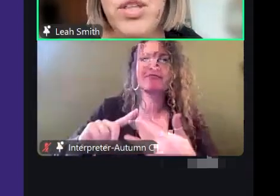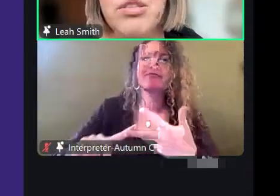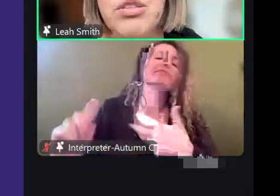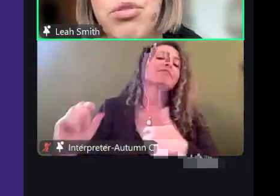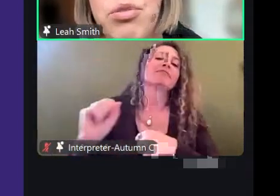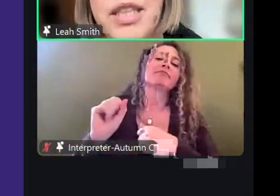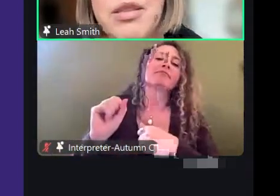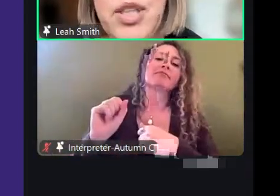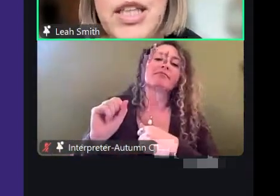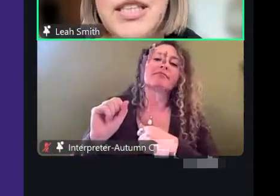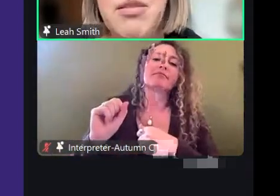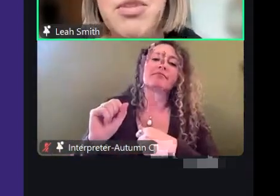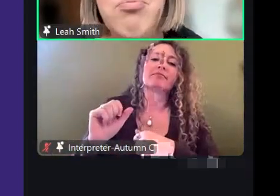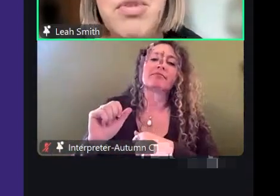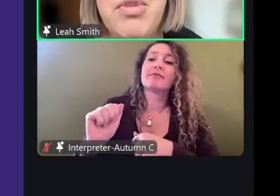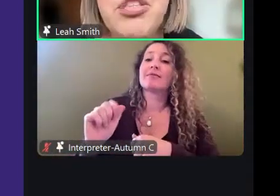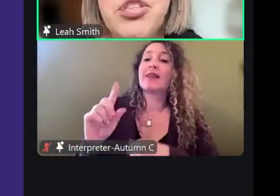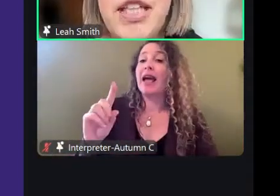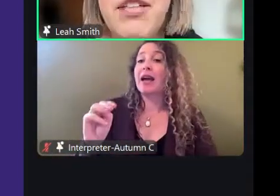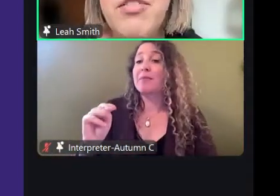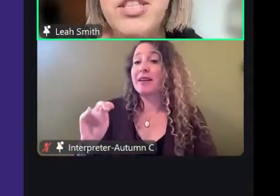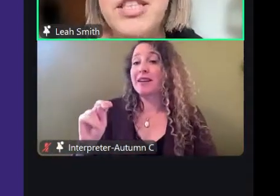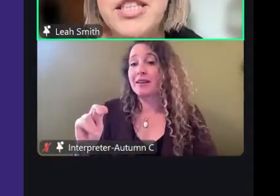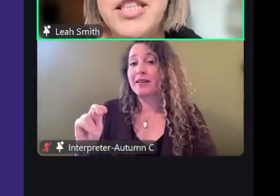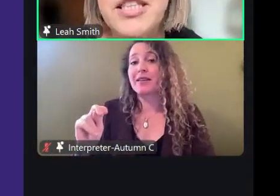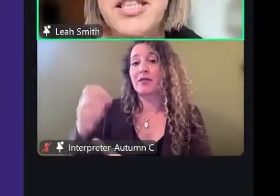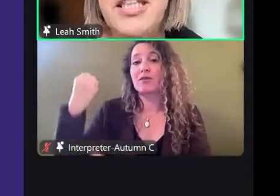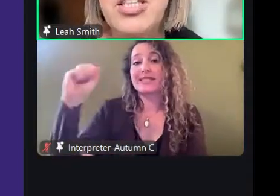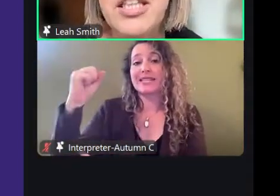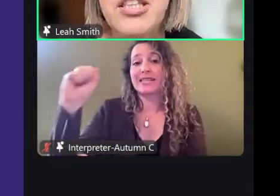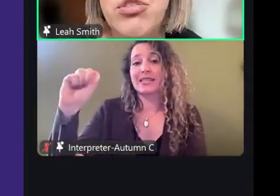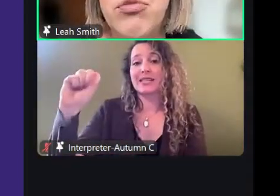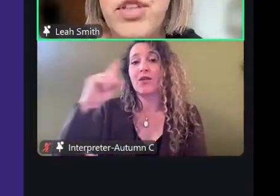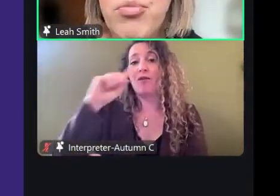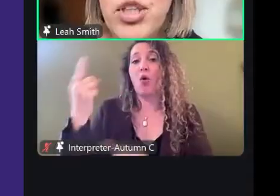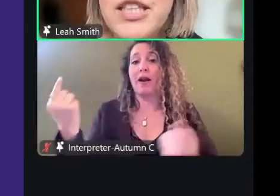We also experienced some administrative resistance to intersectional frameworks,